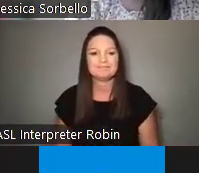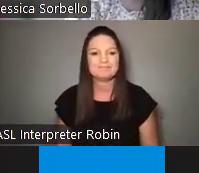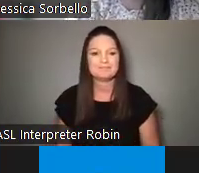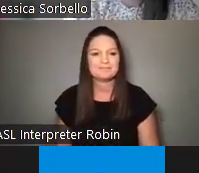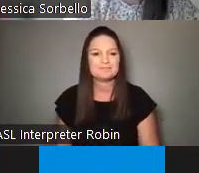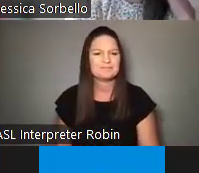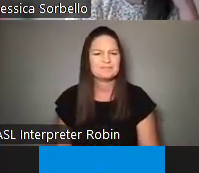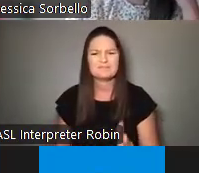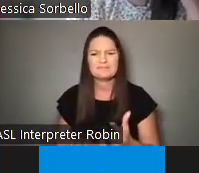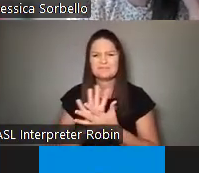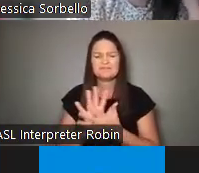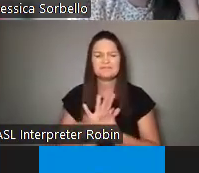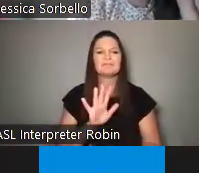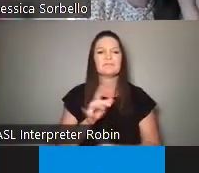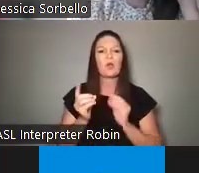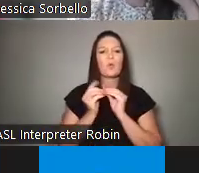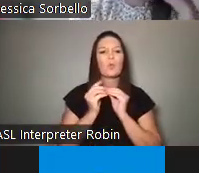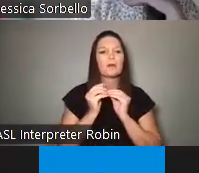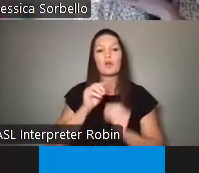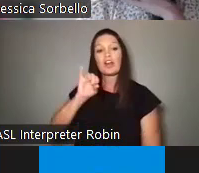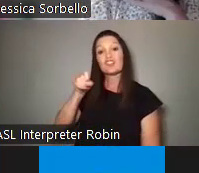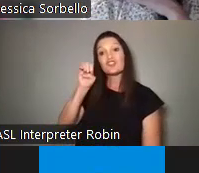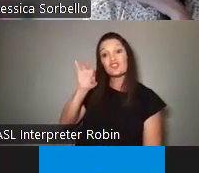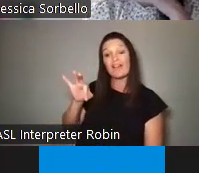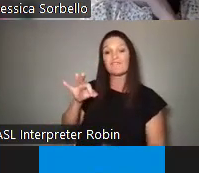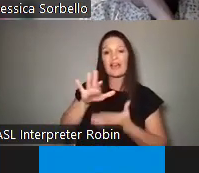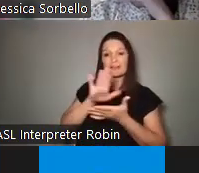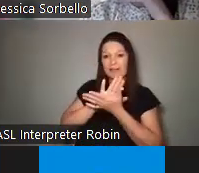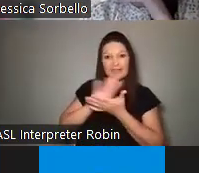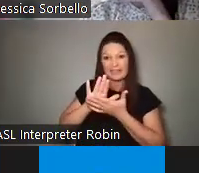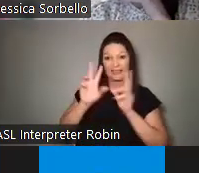else who can correct that in a more